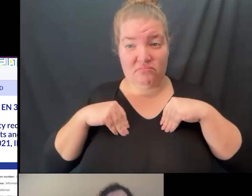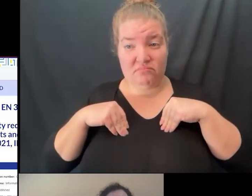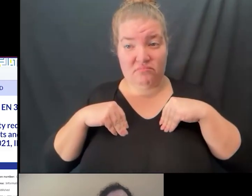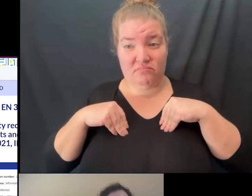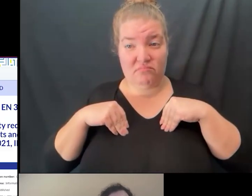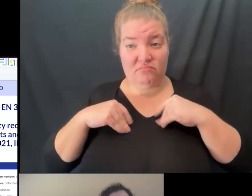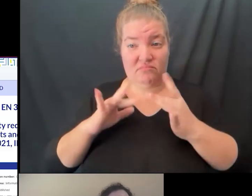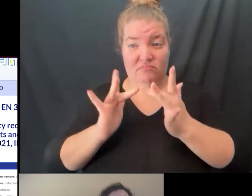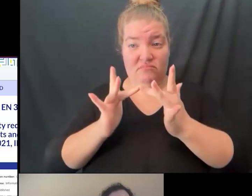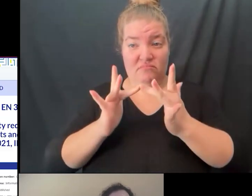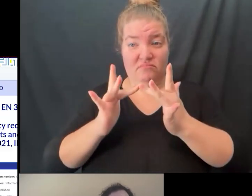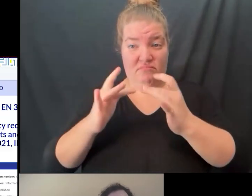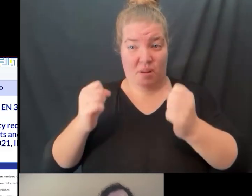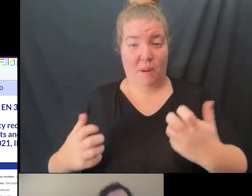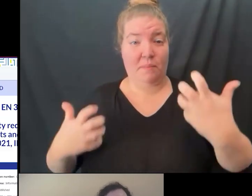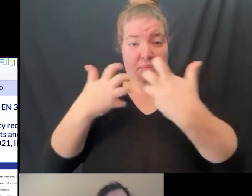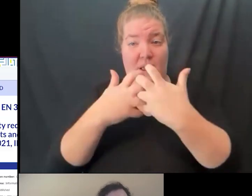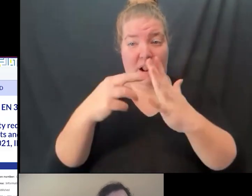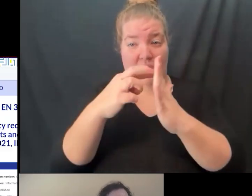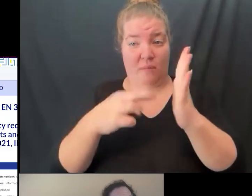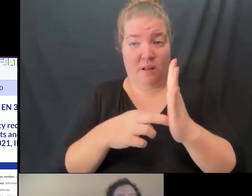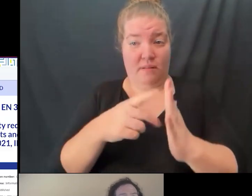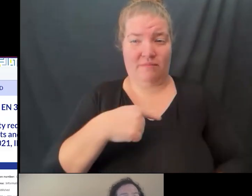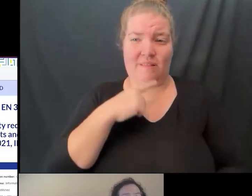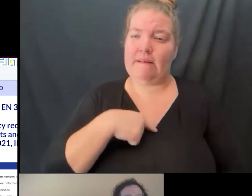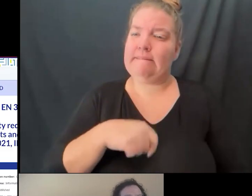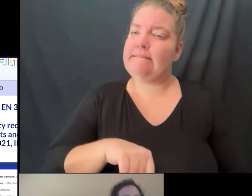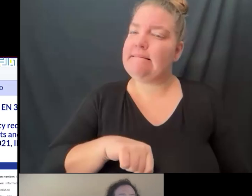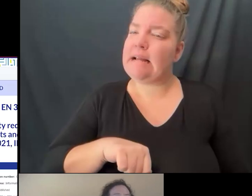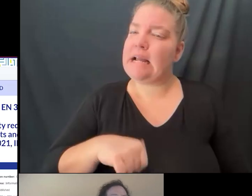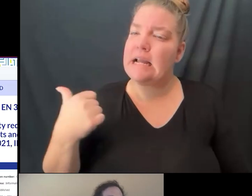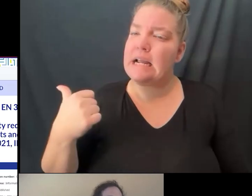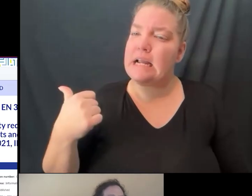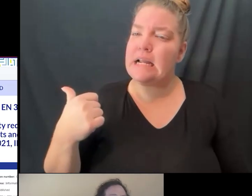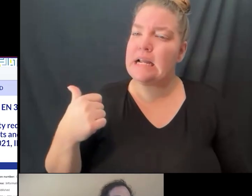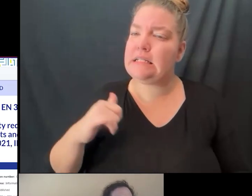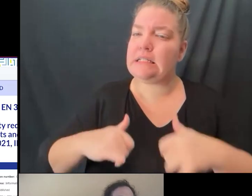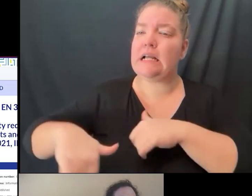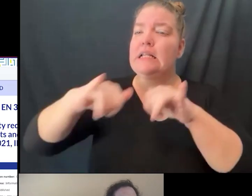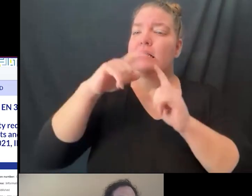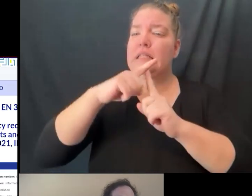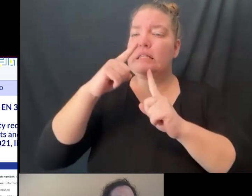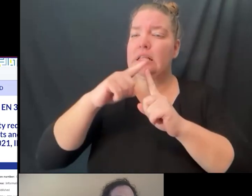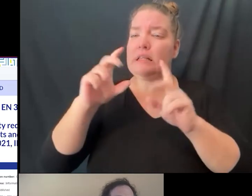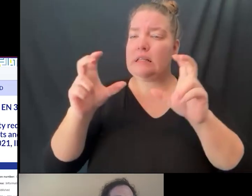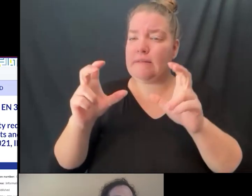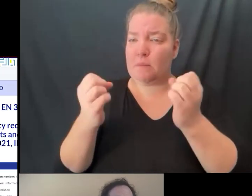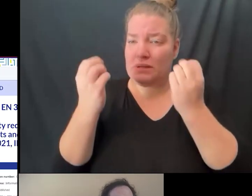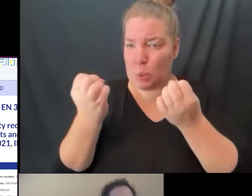And I'm proud to have been involved with the Accessibility Standards Canada, and choosing to say, let's